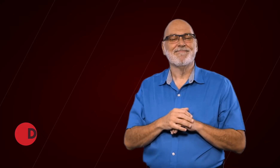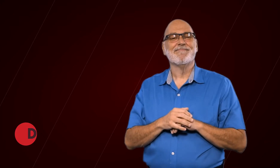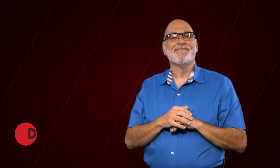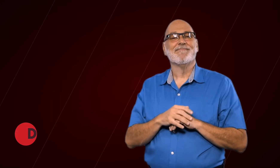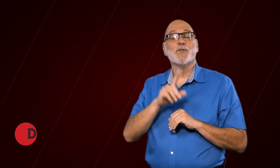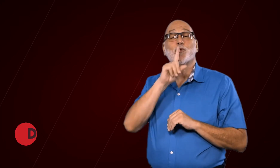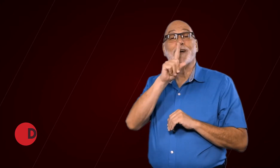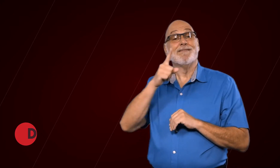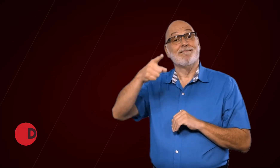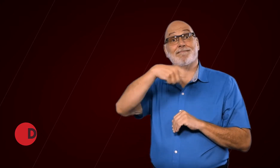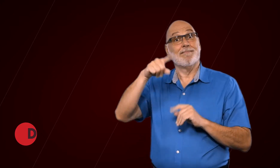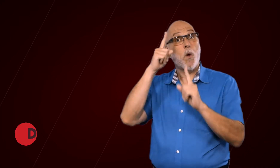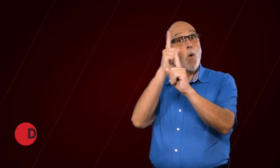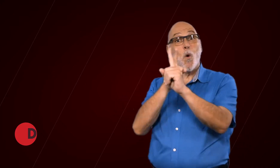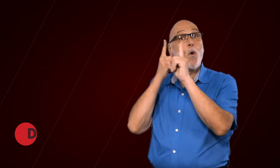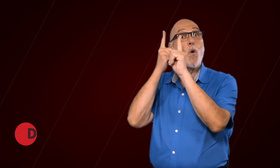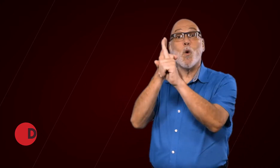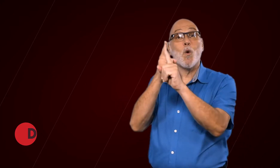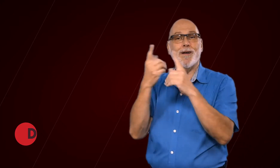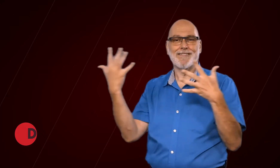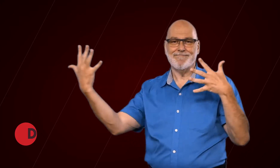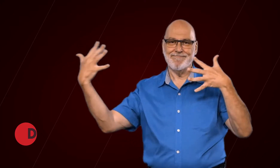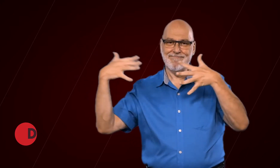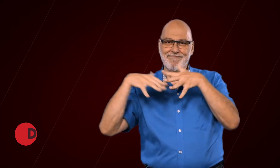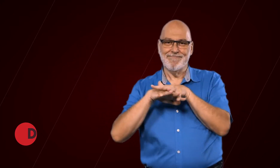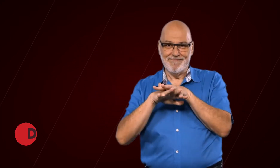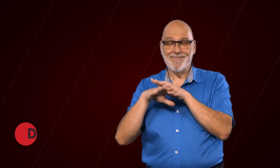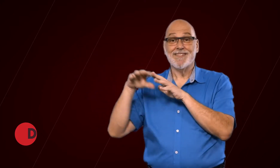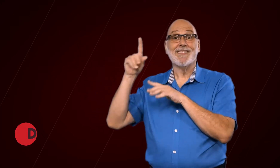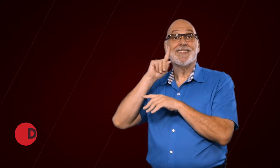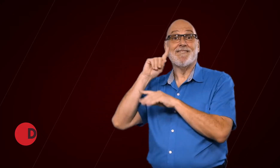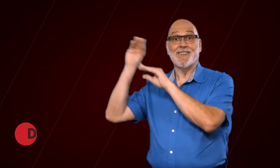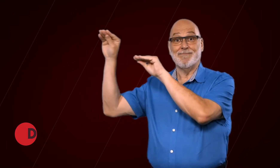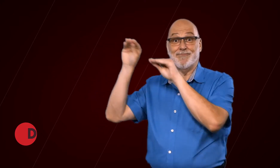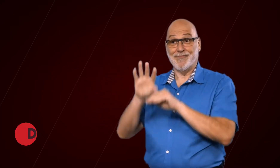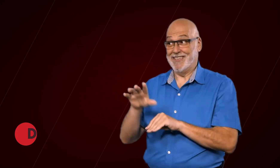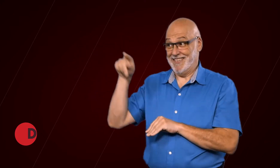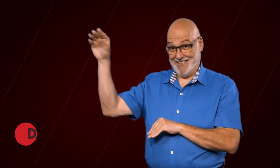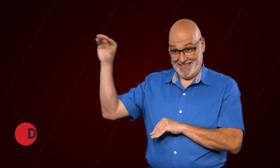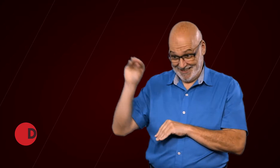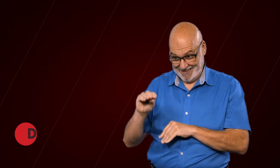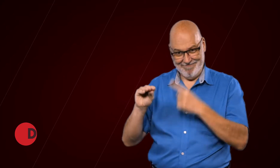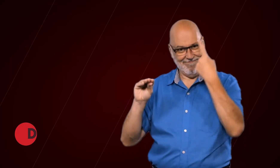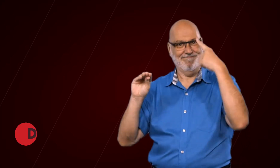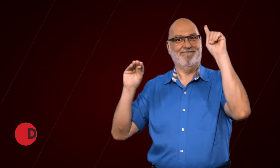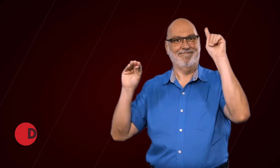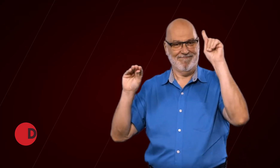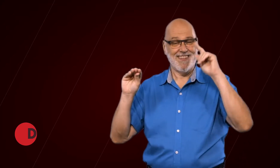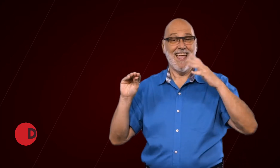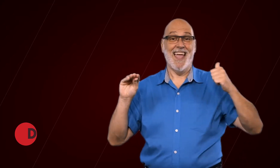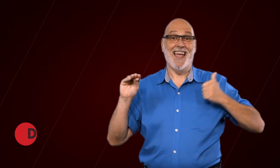The goal is to integrate Deaf immigrants successfully